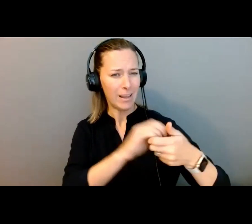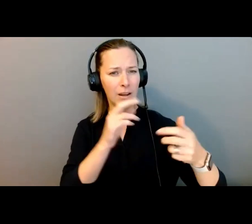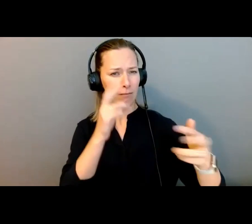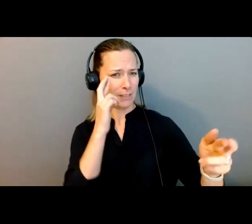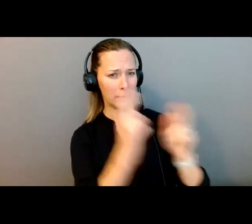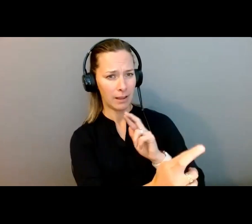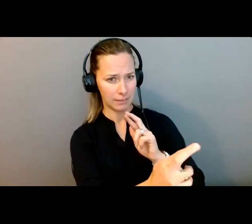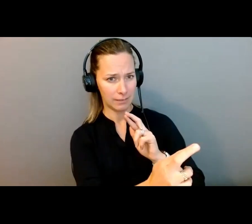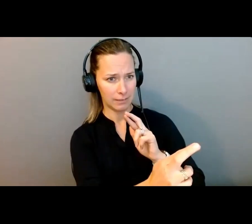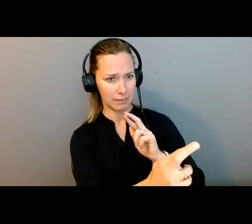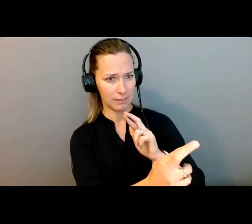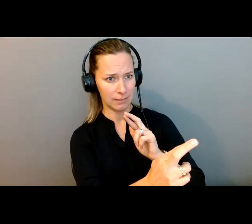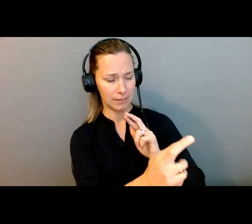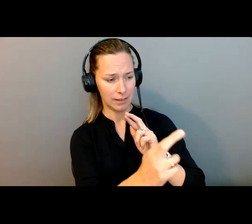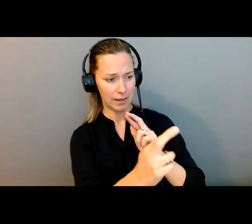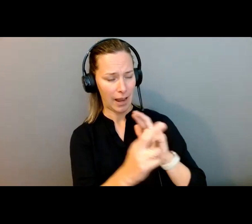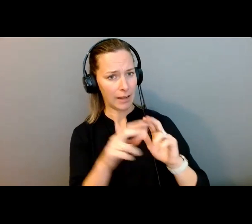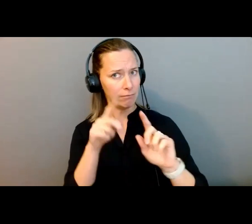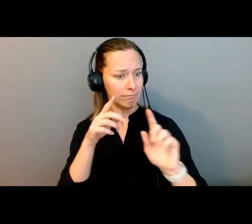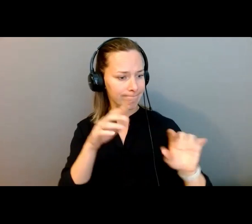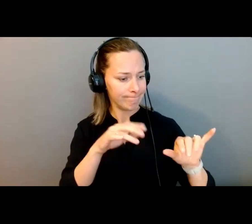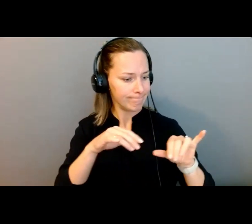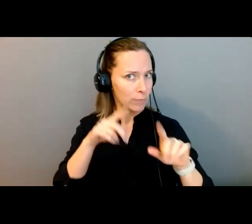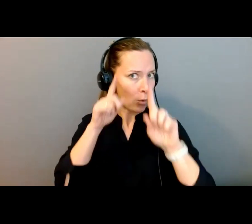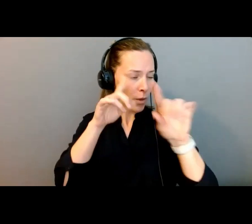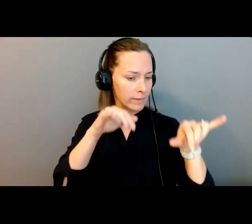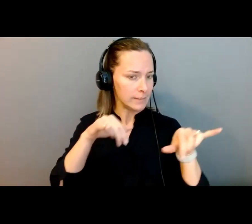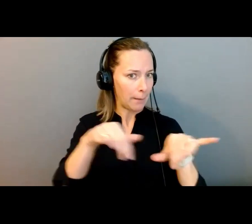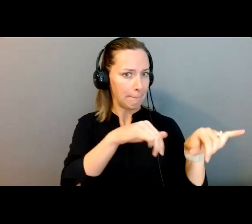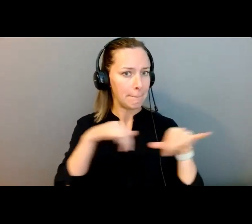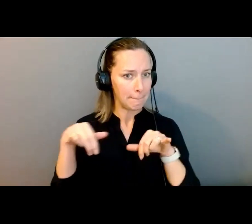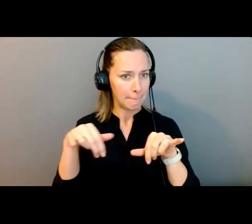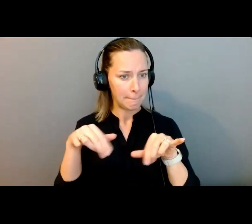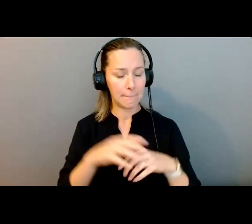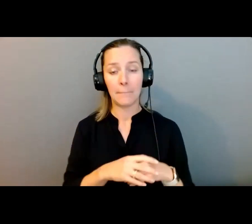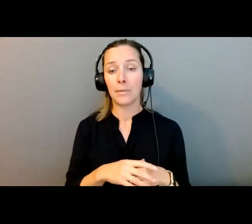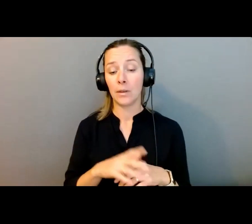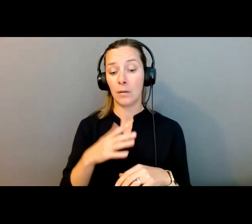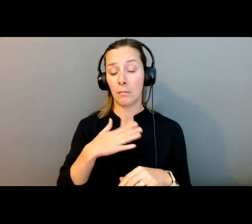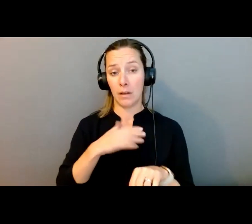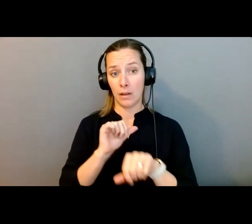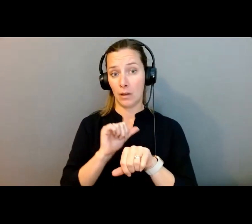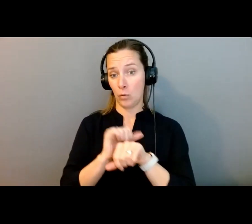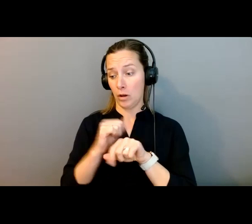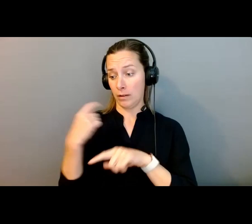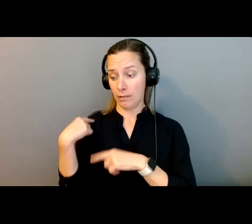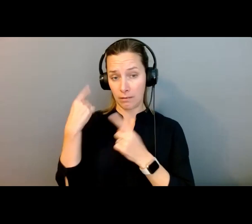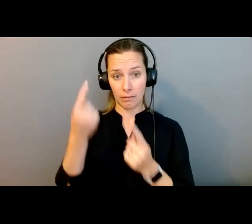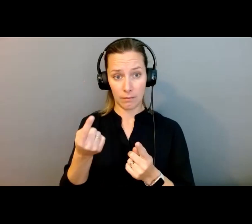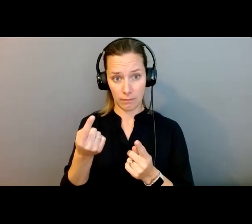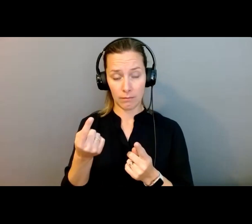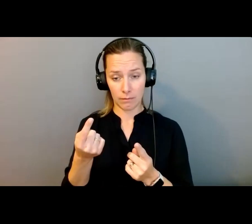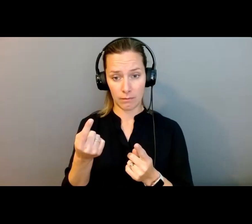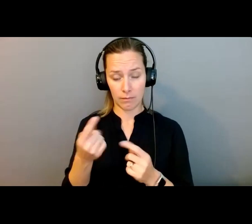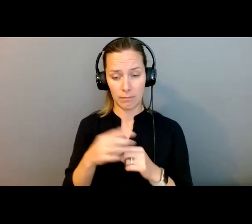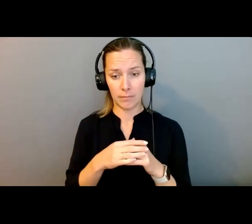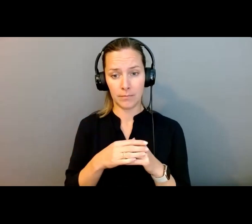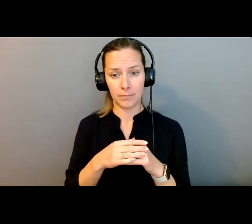and collective action. So the work I've done in the past has been really trying to participate